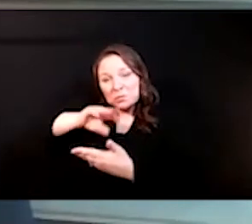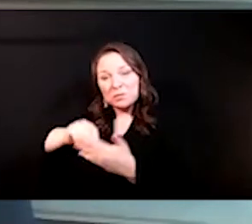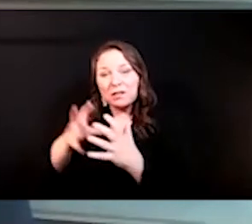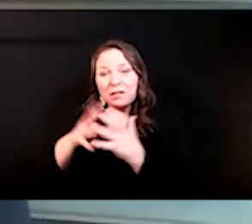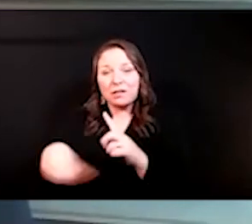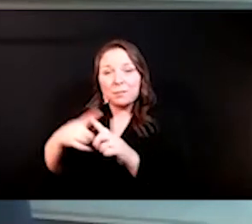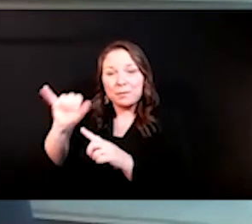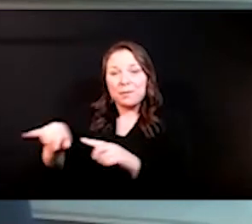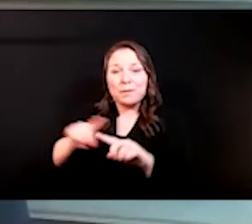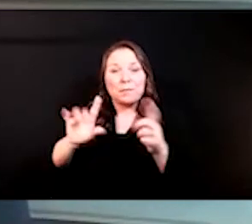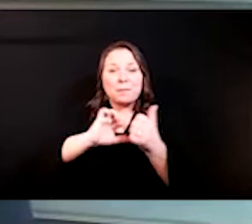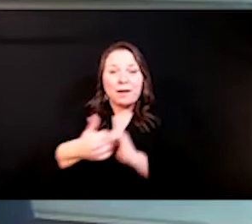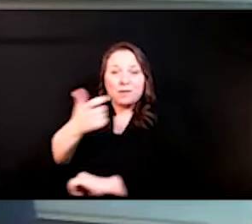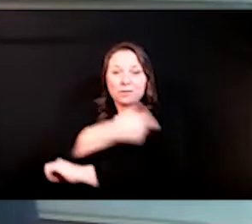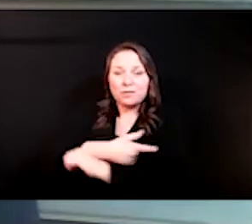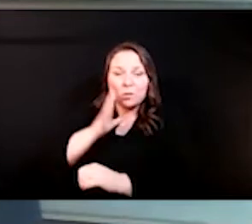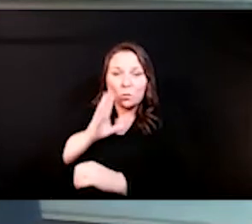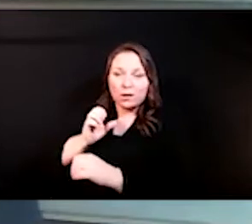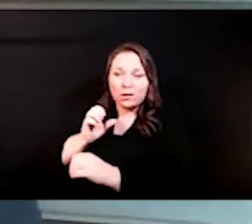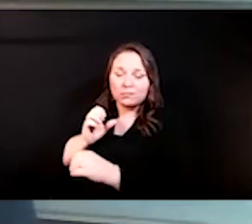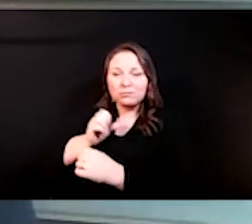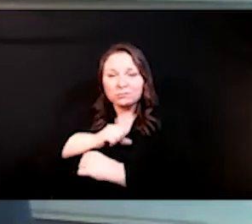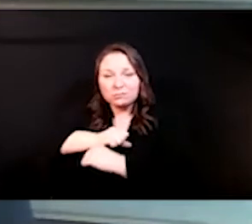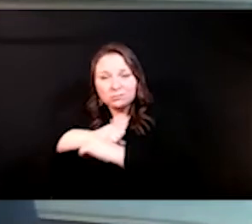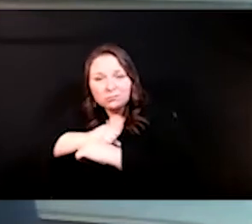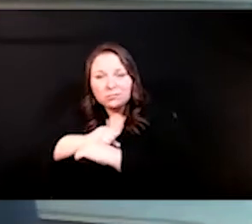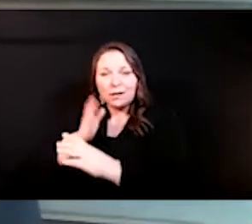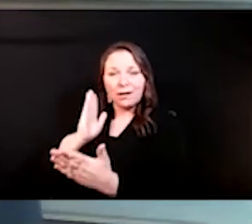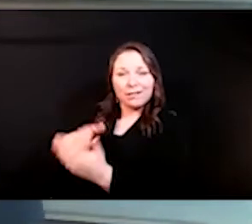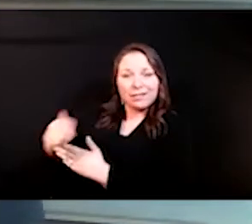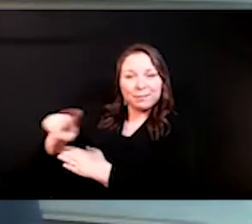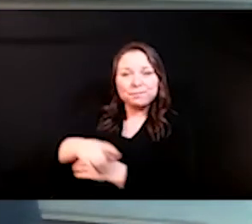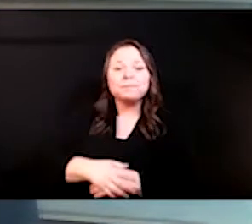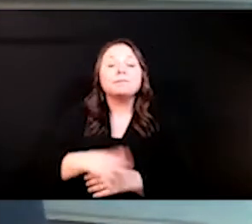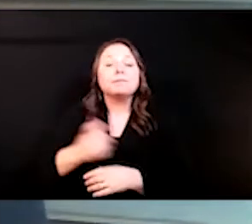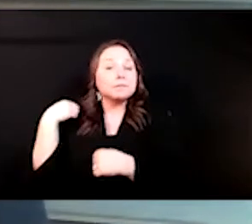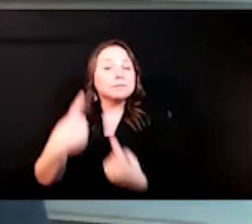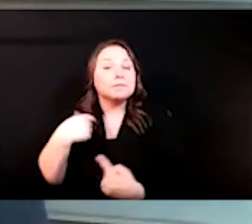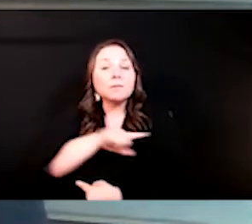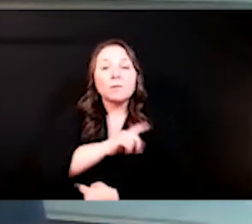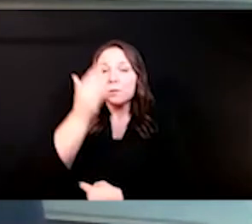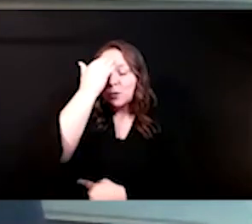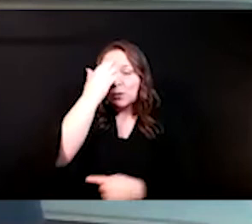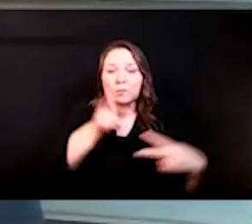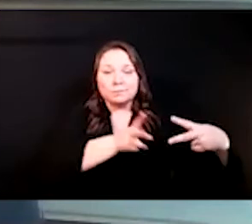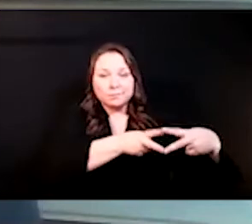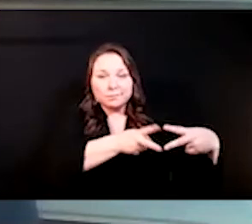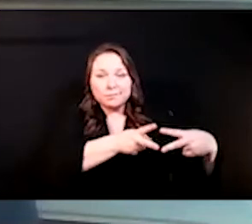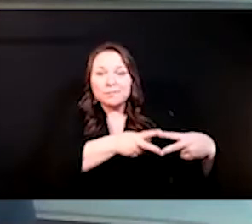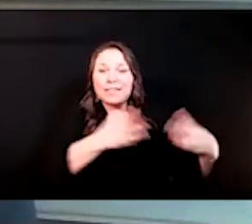THE VARIANTS BUT HOW THE VACCINES ARE GOING TO WORK AGAINST THEM. SO FAR, WHAT WE DO KNOW IS THAT THE PFIZER-